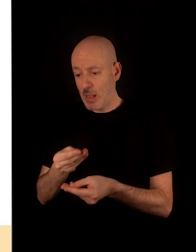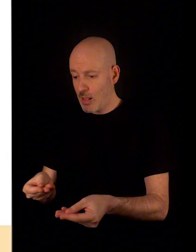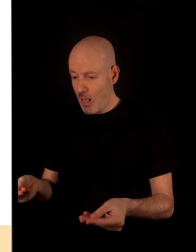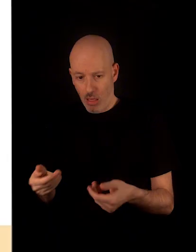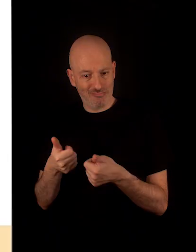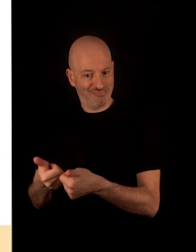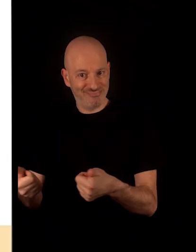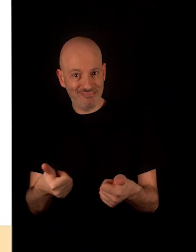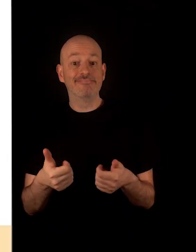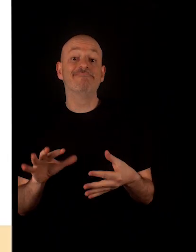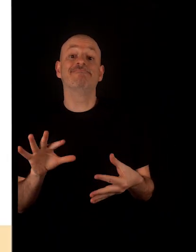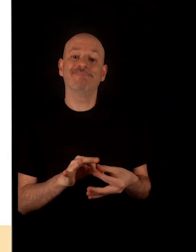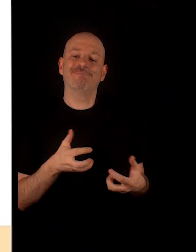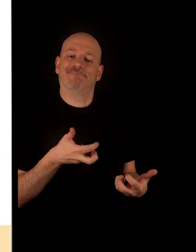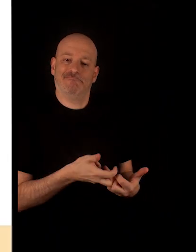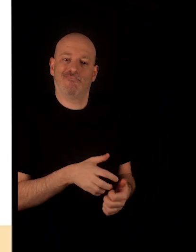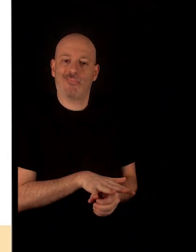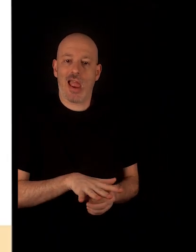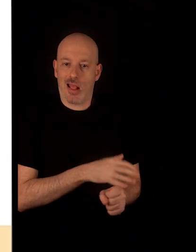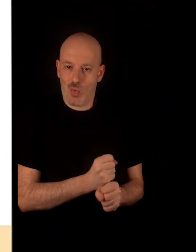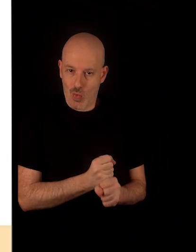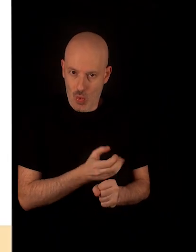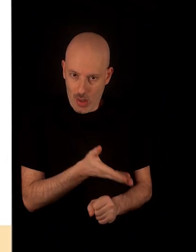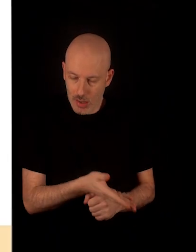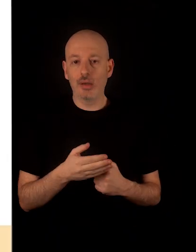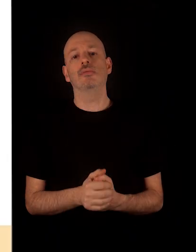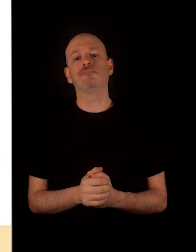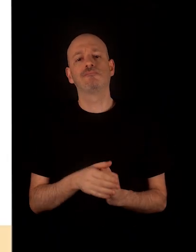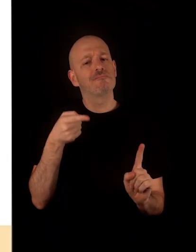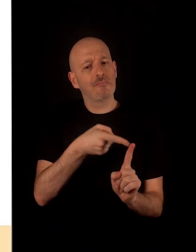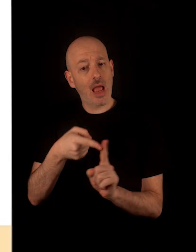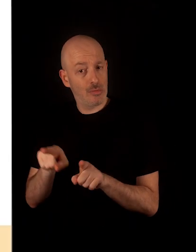Now, in the online application,